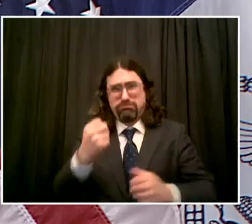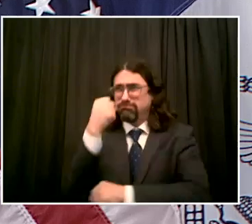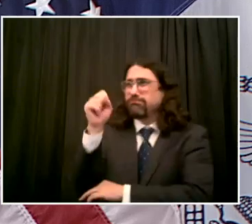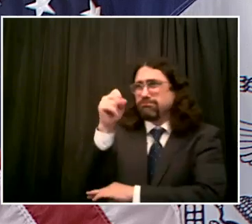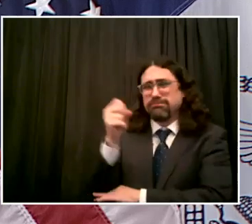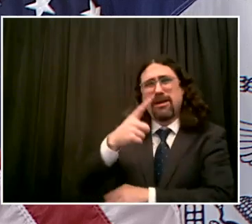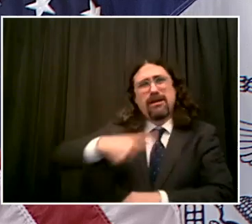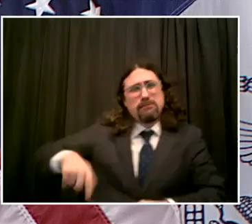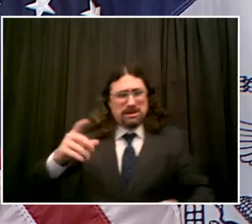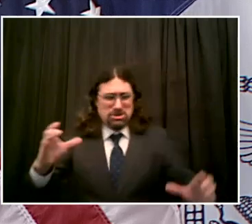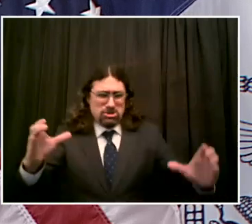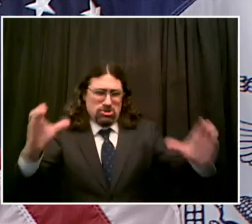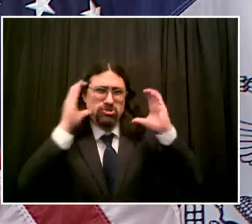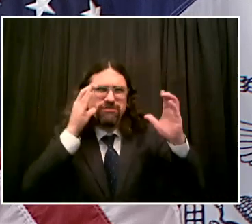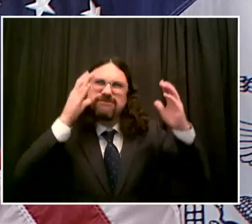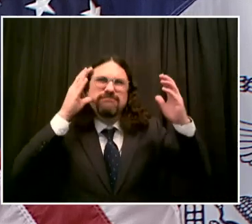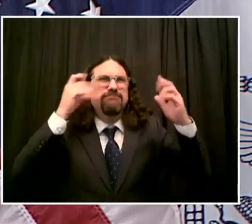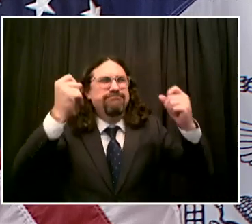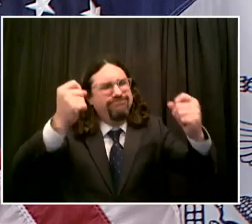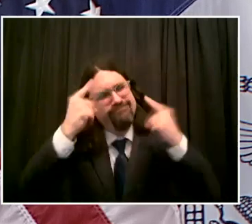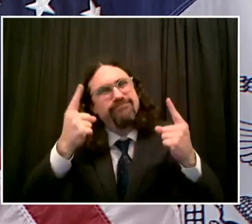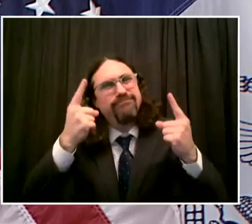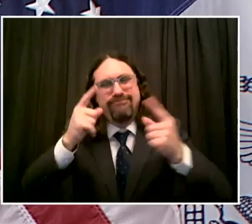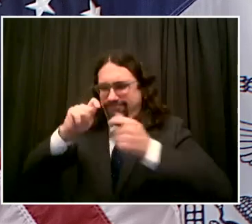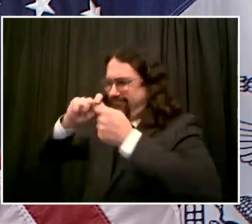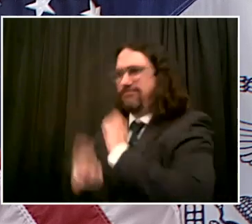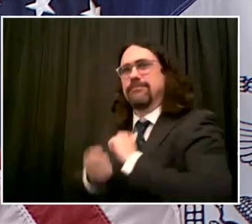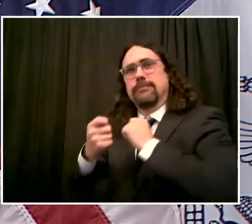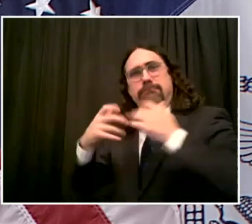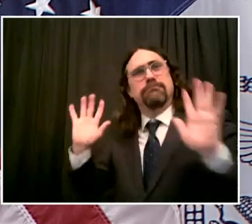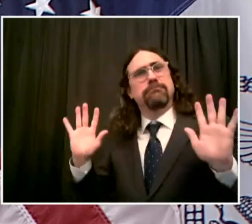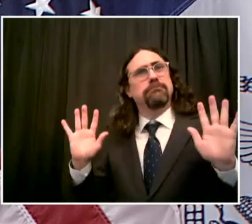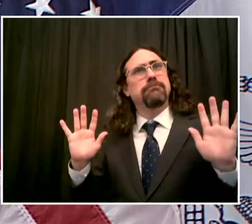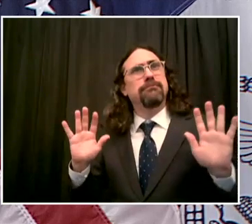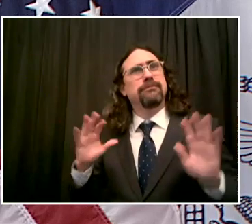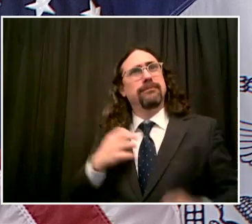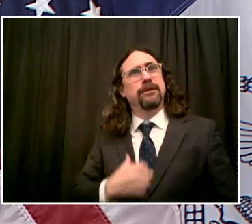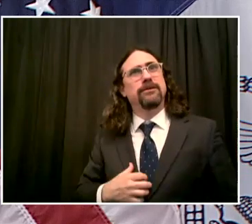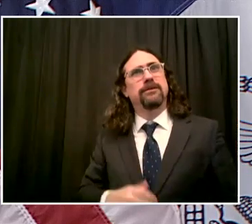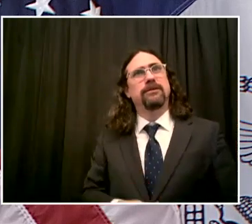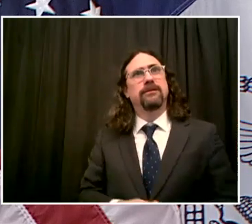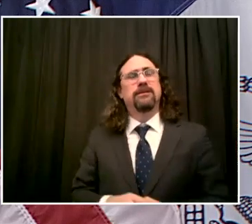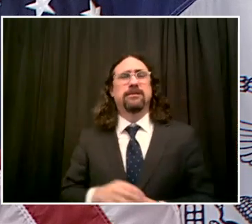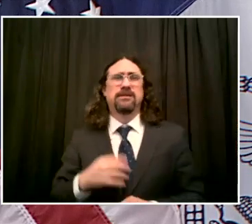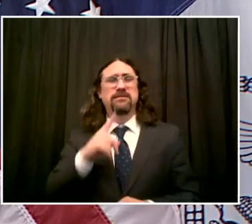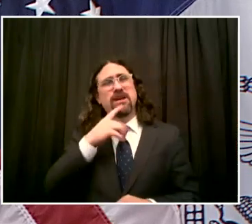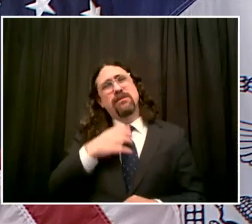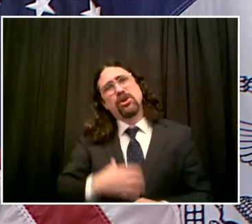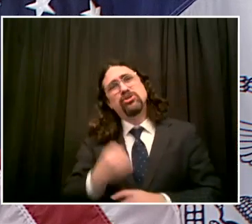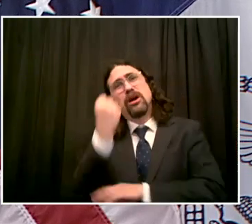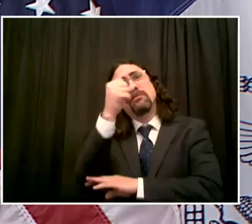NEED TO BE DEALT WITH. THIS IS THE OTHER PIECE OF THE EQUAOTIN .